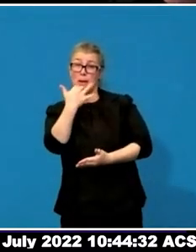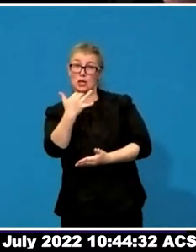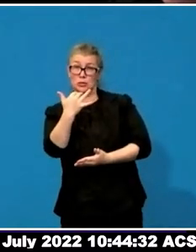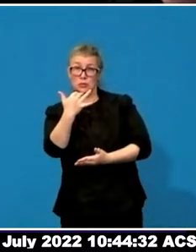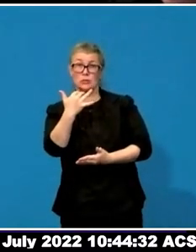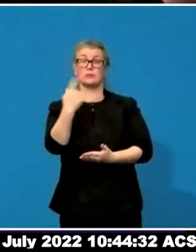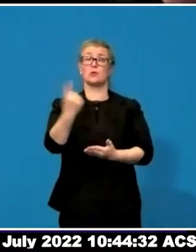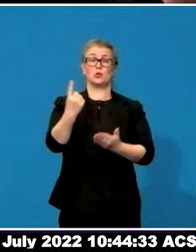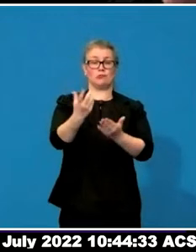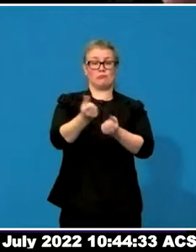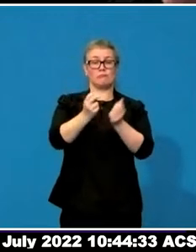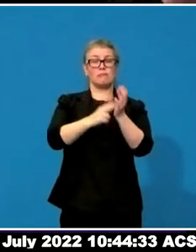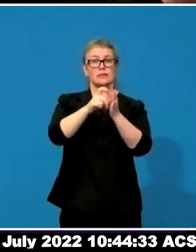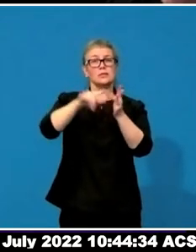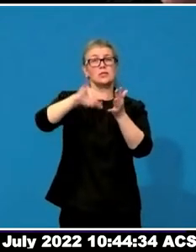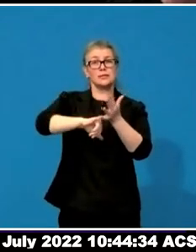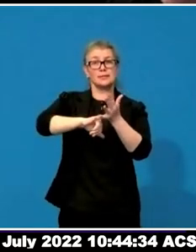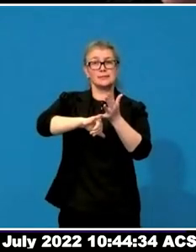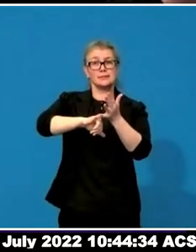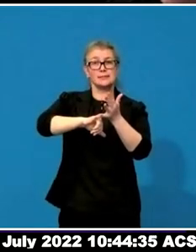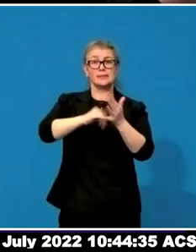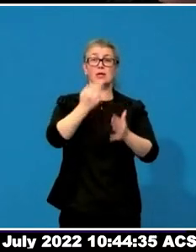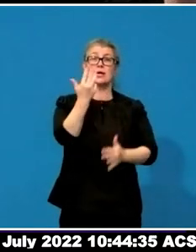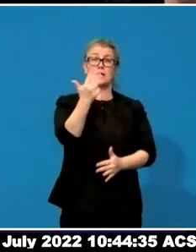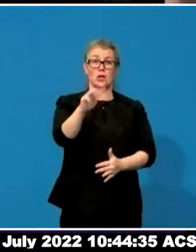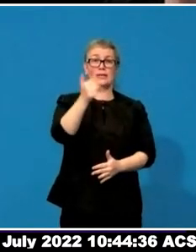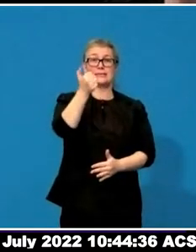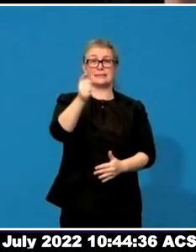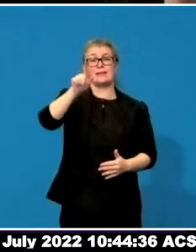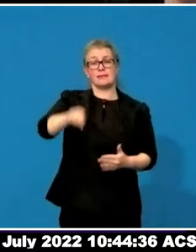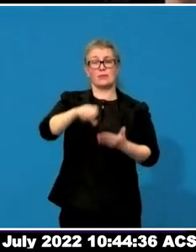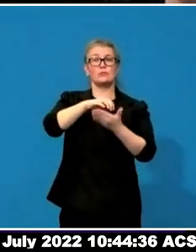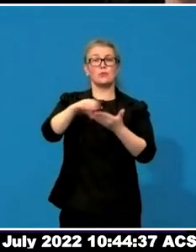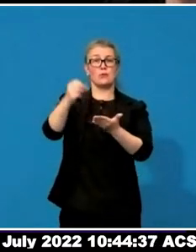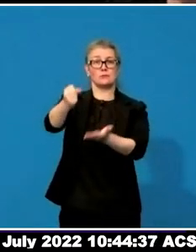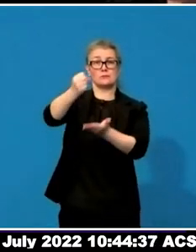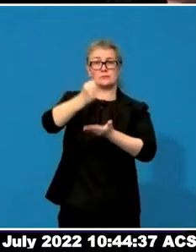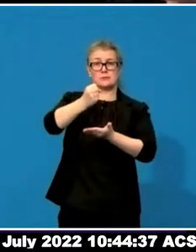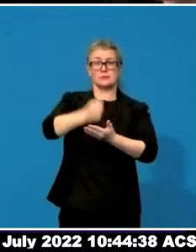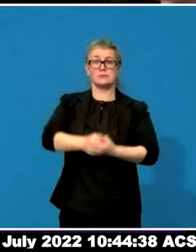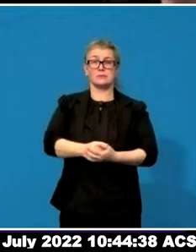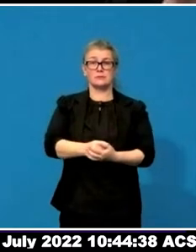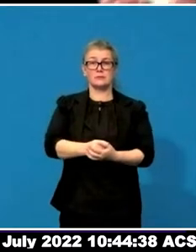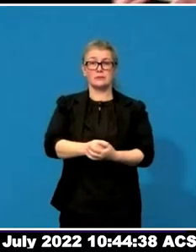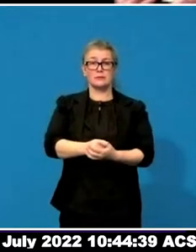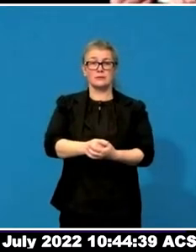remote communities is $96,000, which is 41 per cent above the average for all First